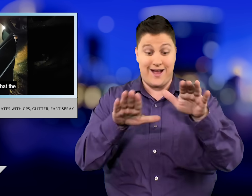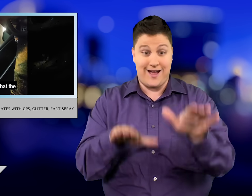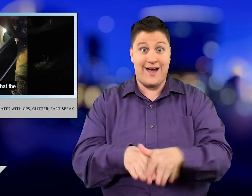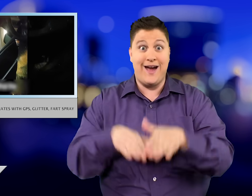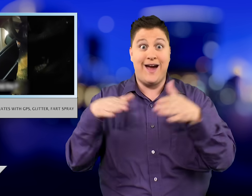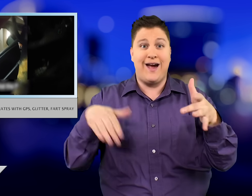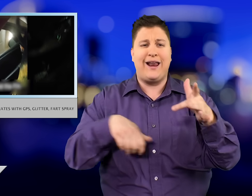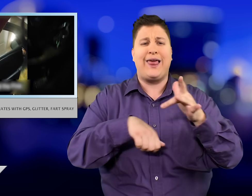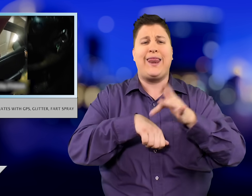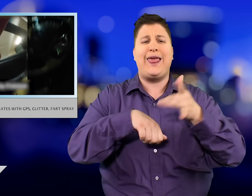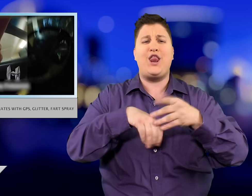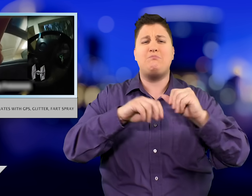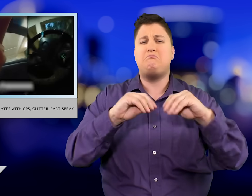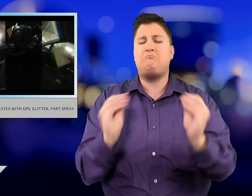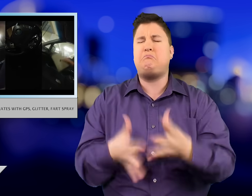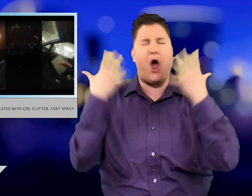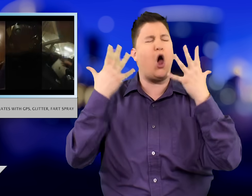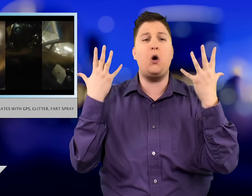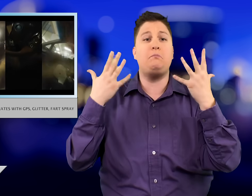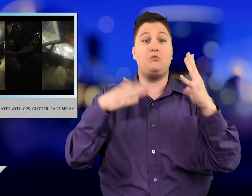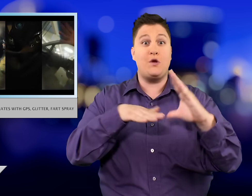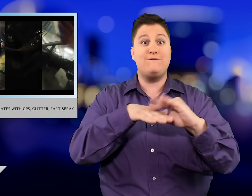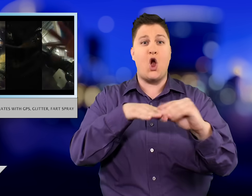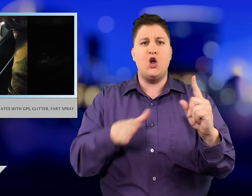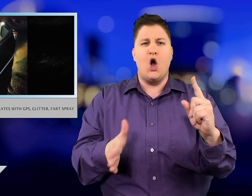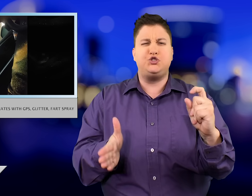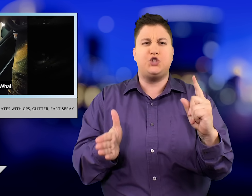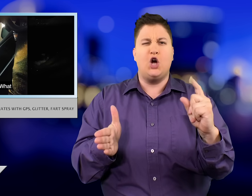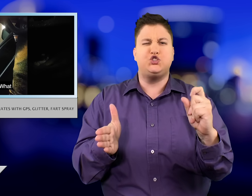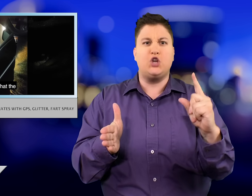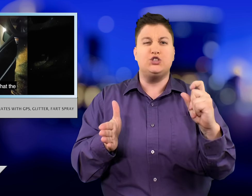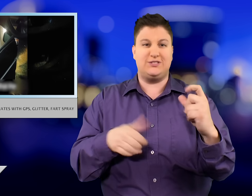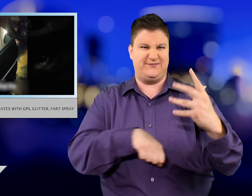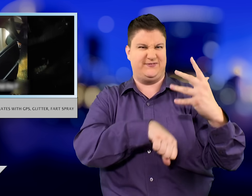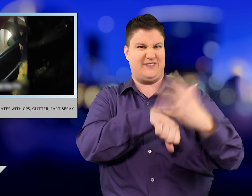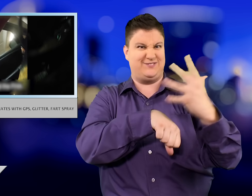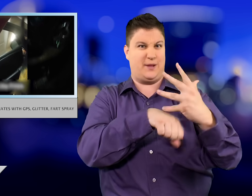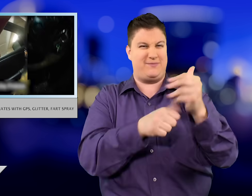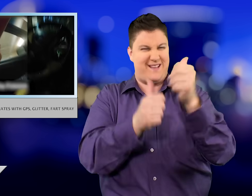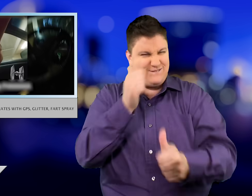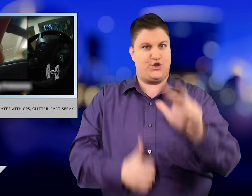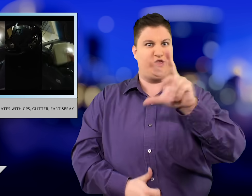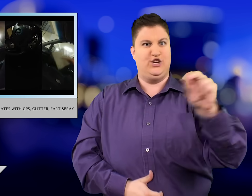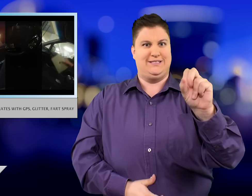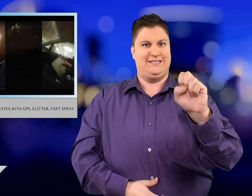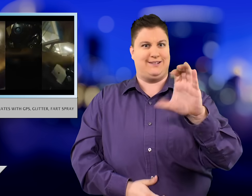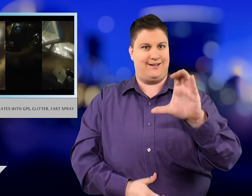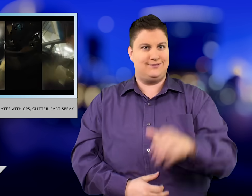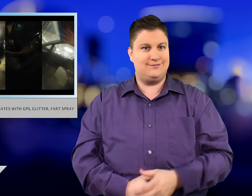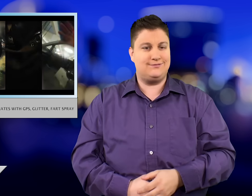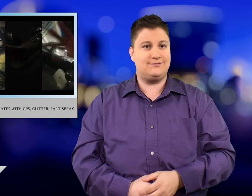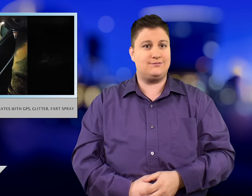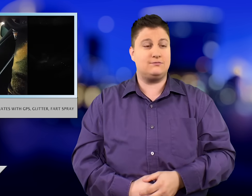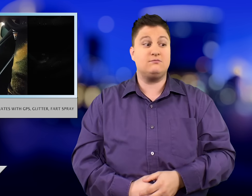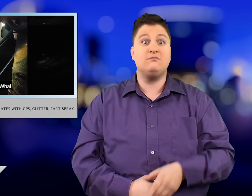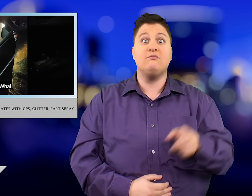When the package was opened the thief would get covered in glitter and five bursts of fart spray every 30 seconds.